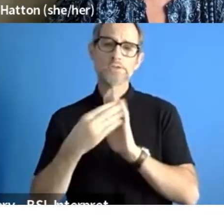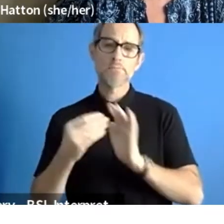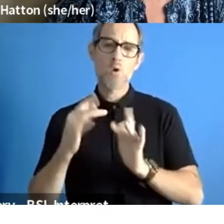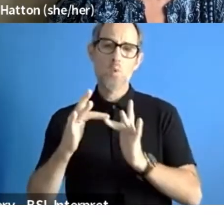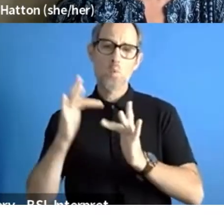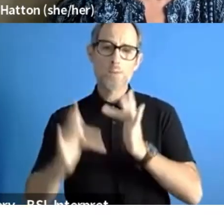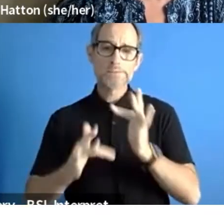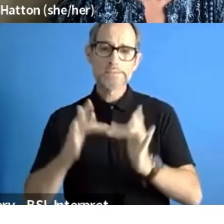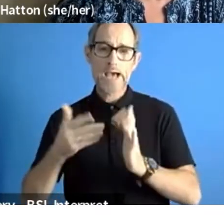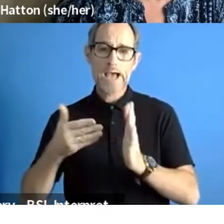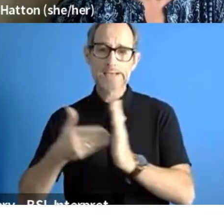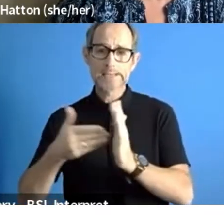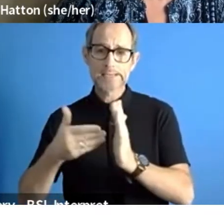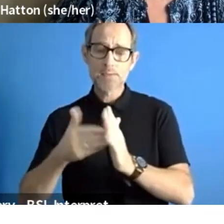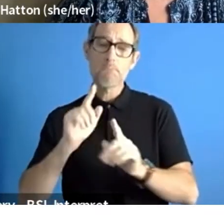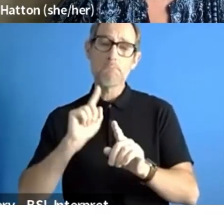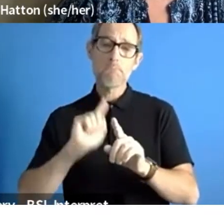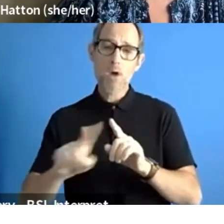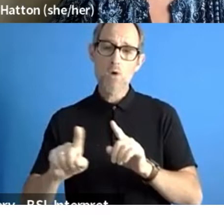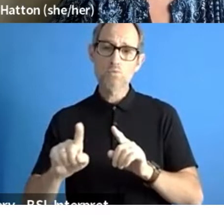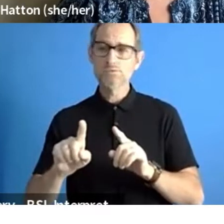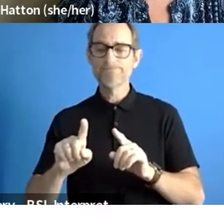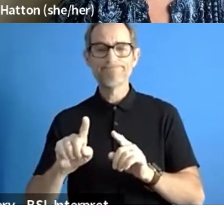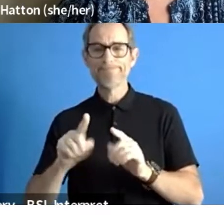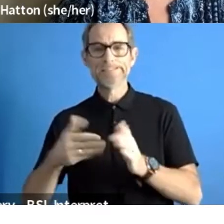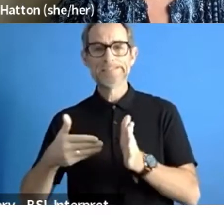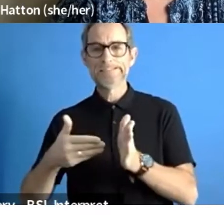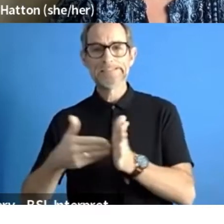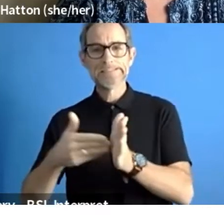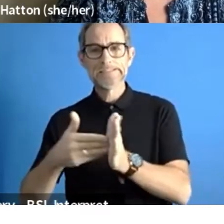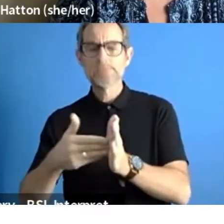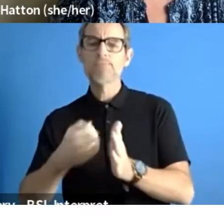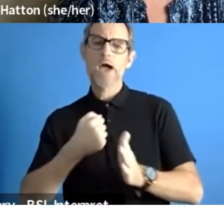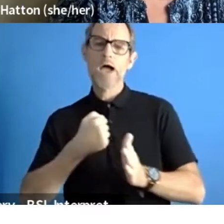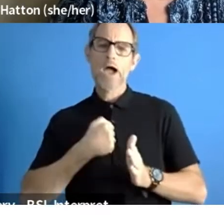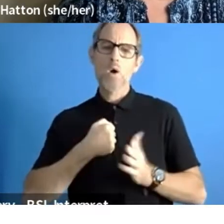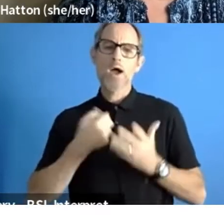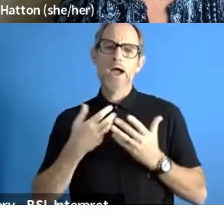In our case it is, but we're rare. Often we focus on the